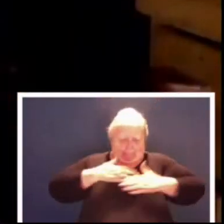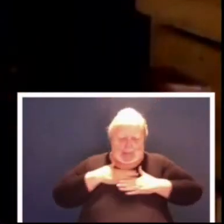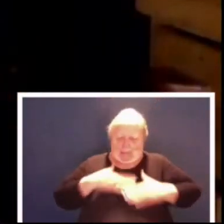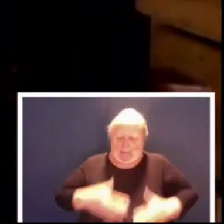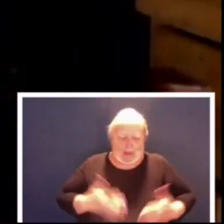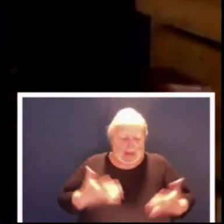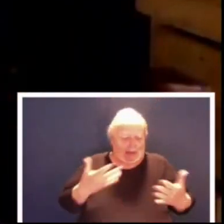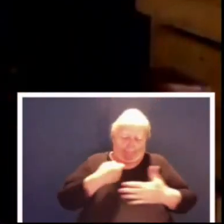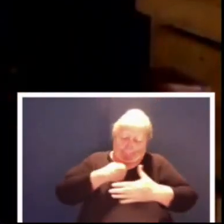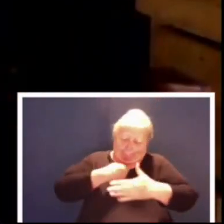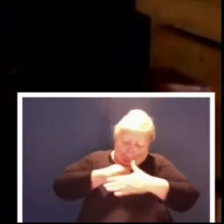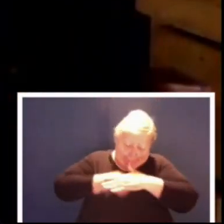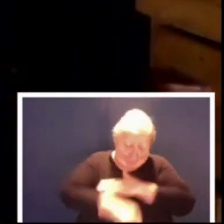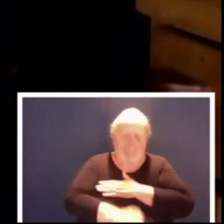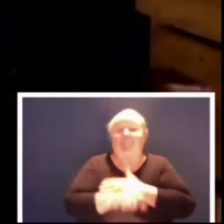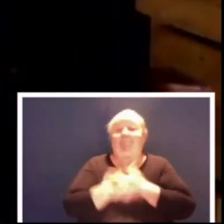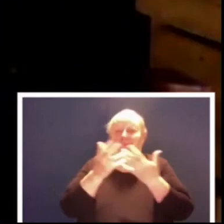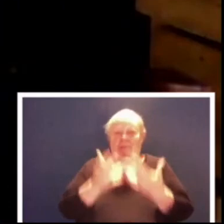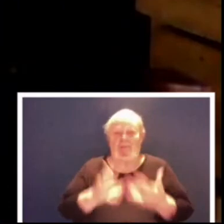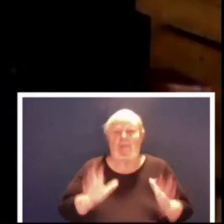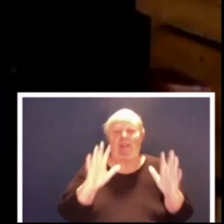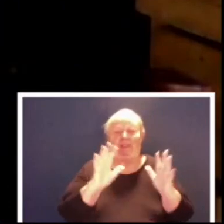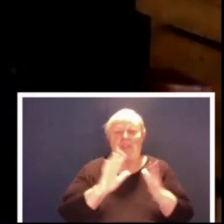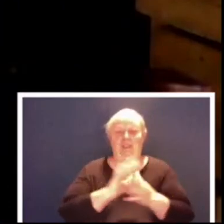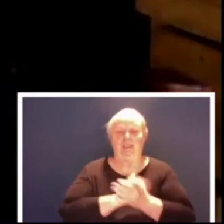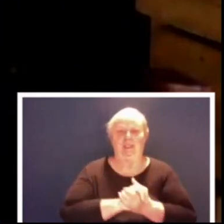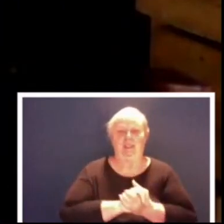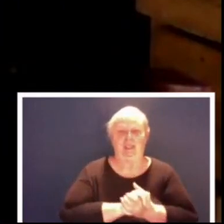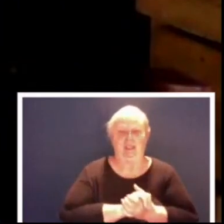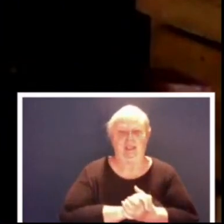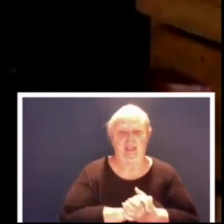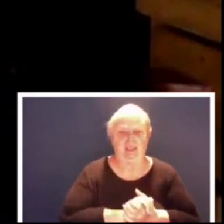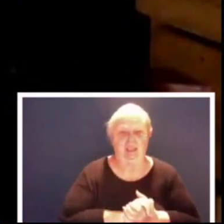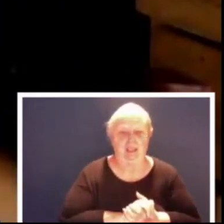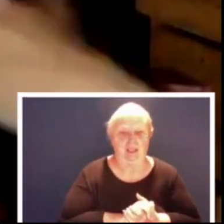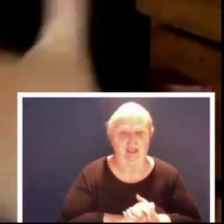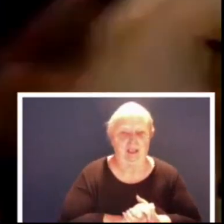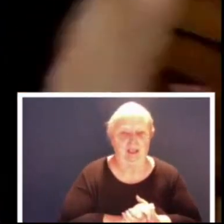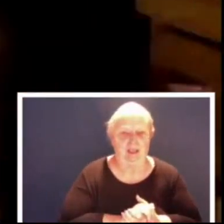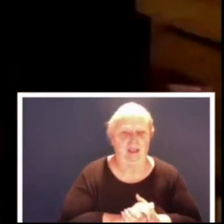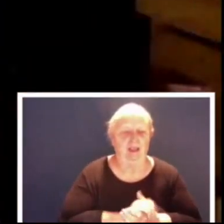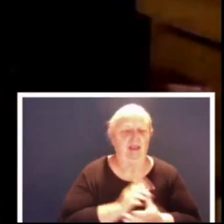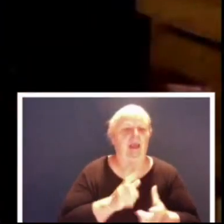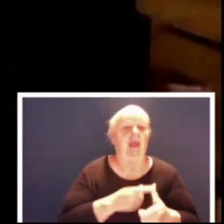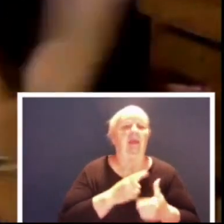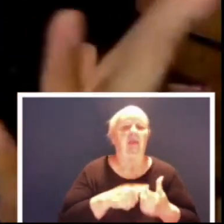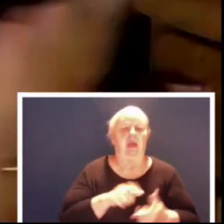And that's when I actually dilated from two to 10 and then pushed down and then the next four pushes